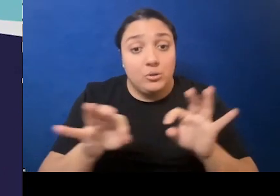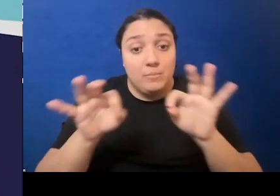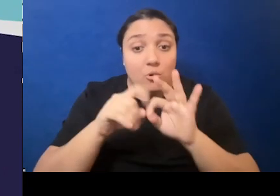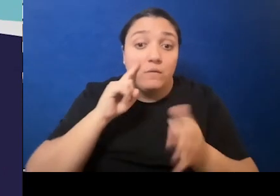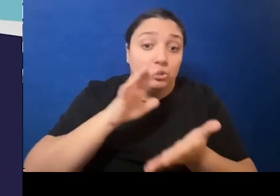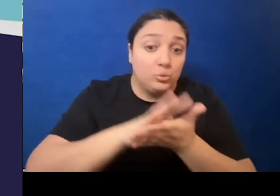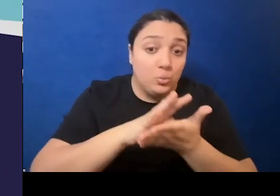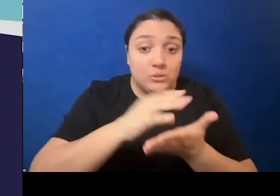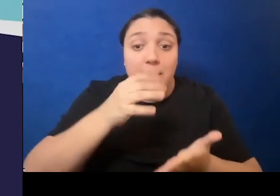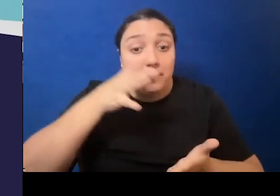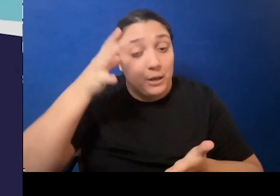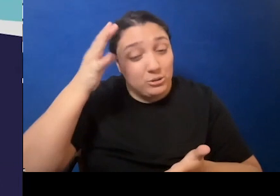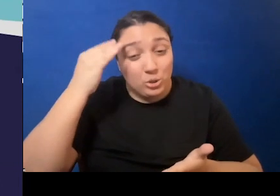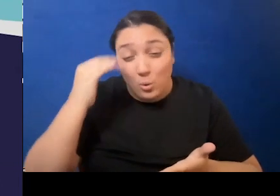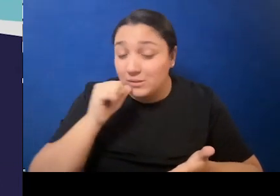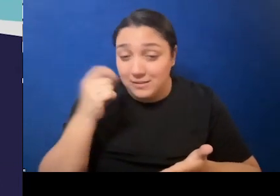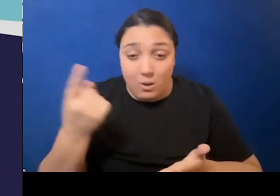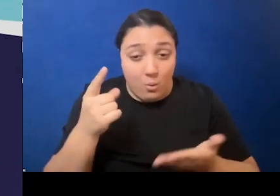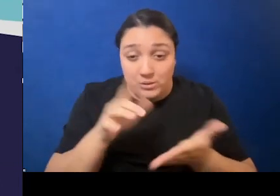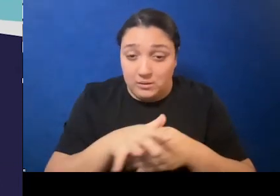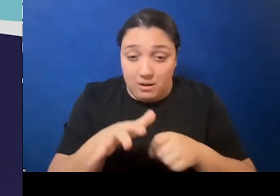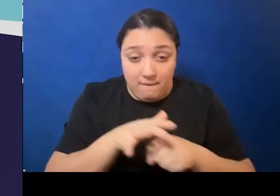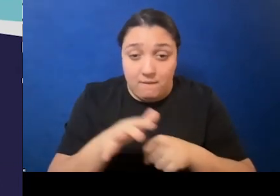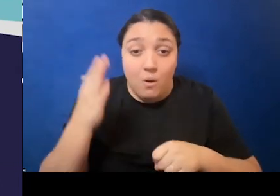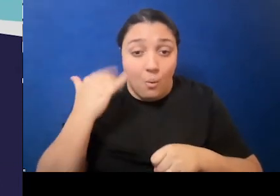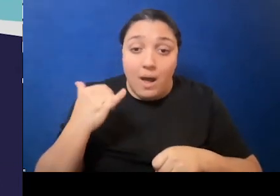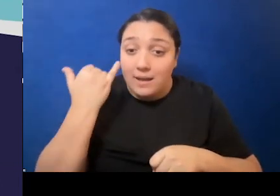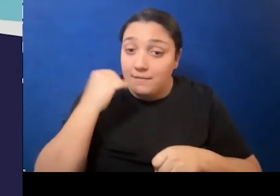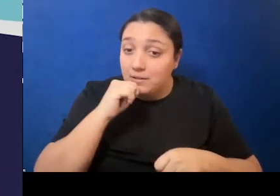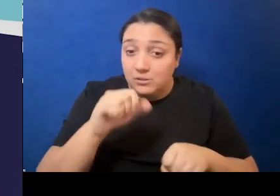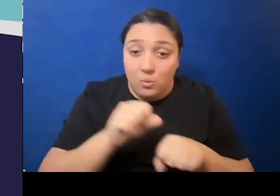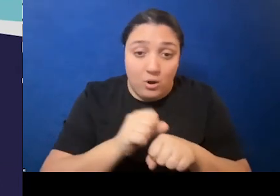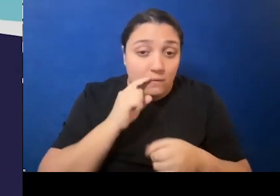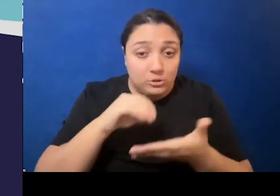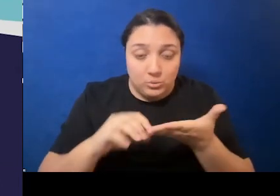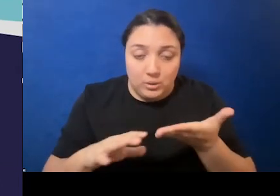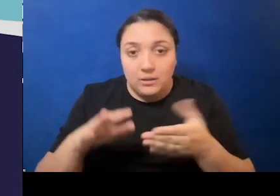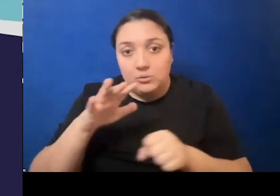THESE ARE NOT ALWAYS ENOUGH. IF IT IS NOT WORKING FOR THE STUDENT, IF YOU KEEP DOING THE